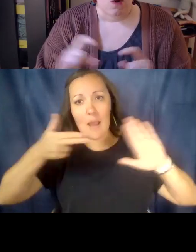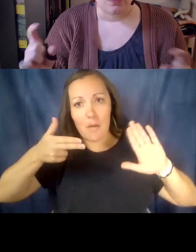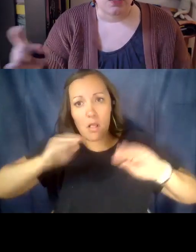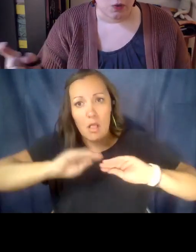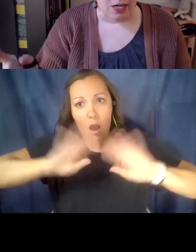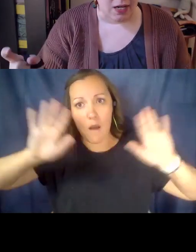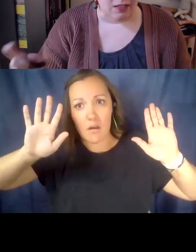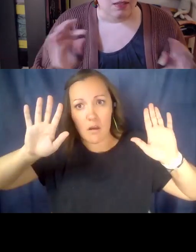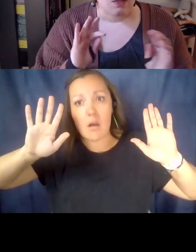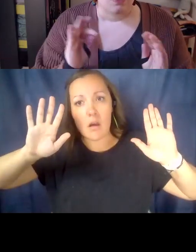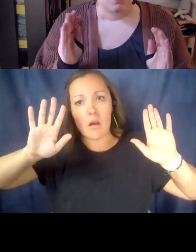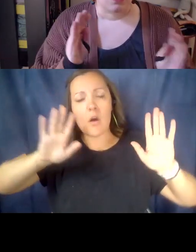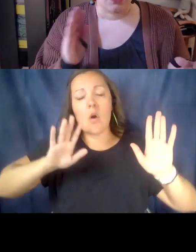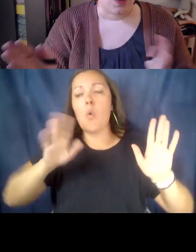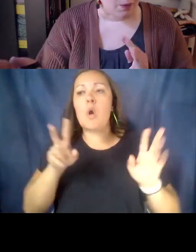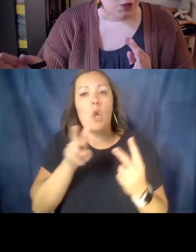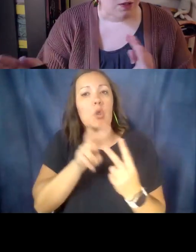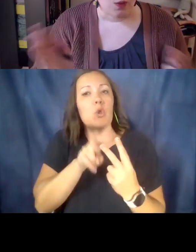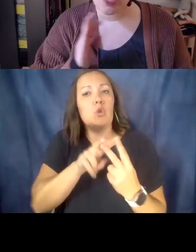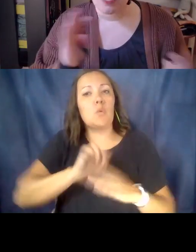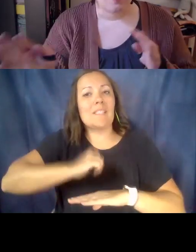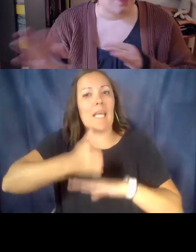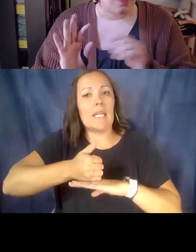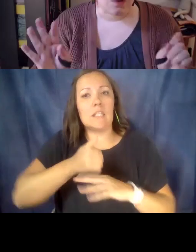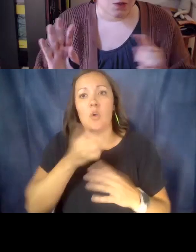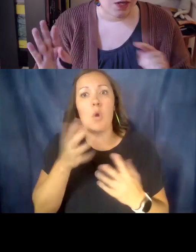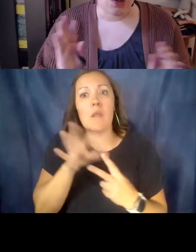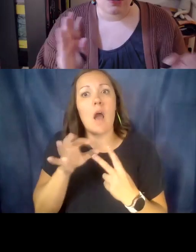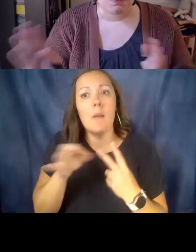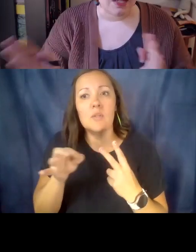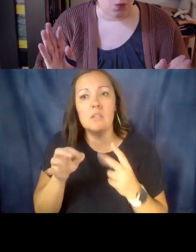What are the two settings? What are the options? Which part of the switch means